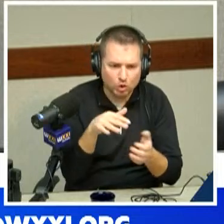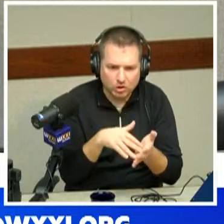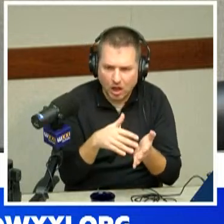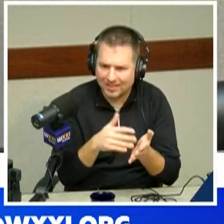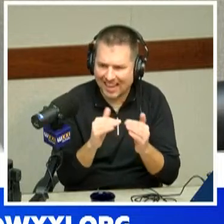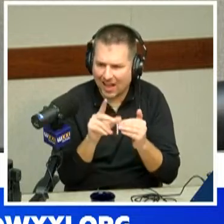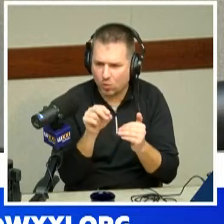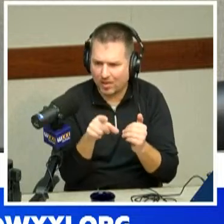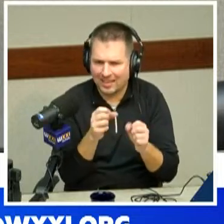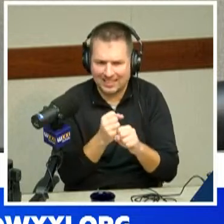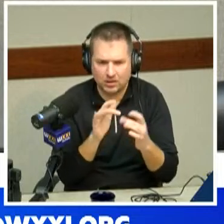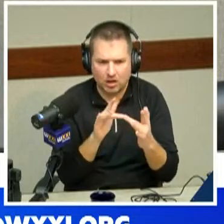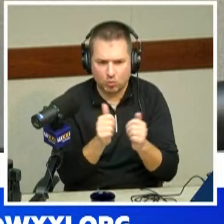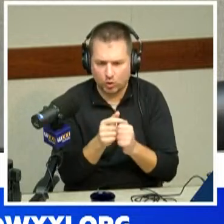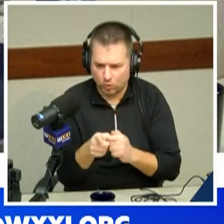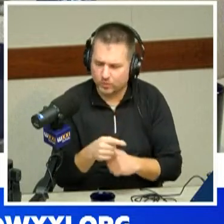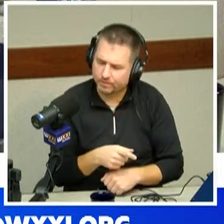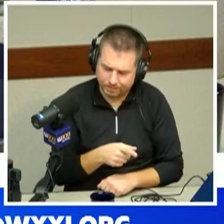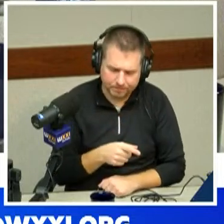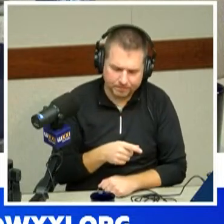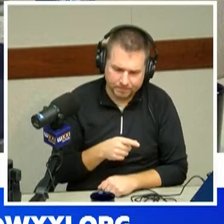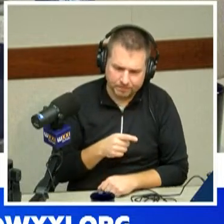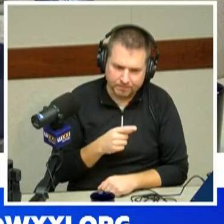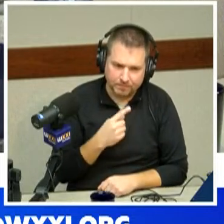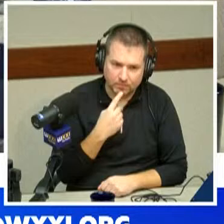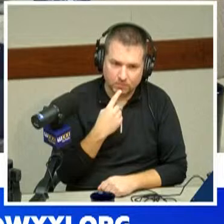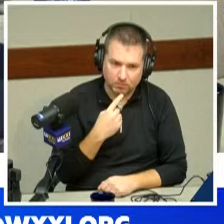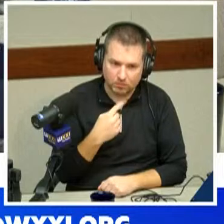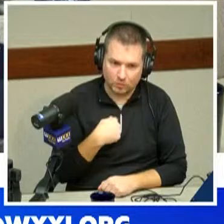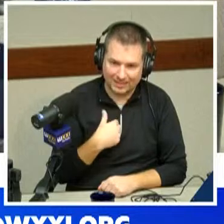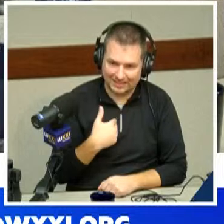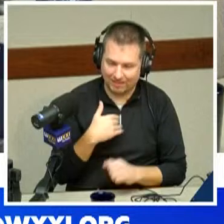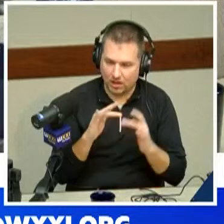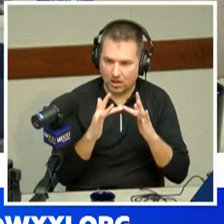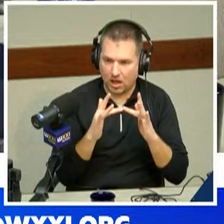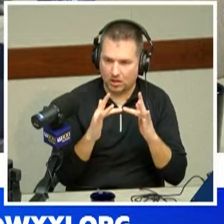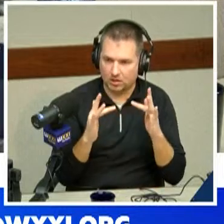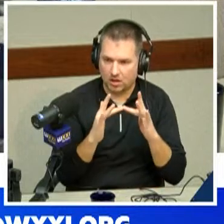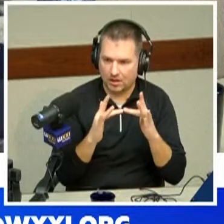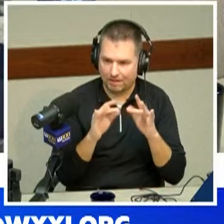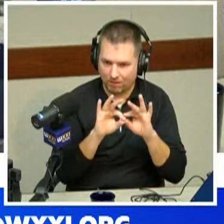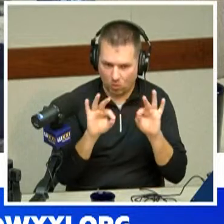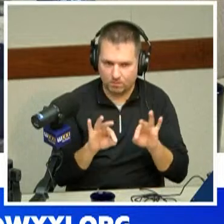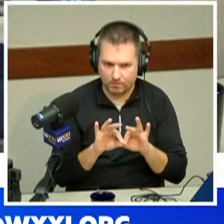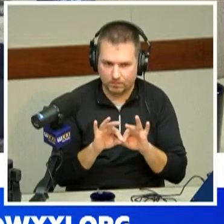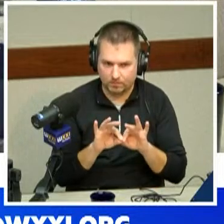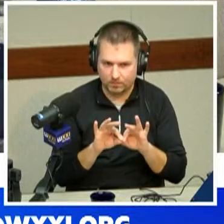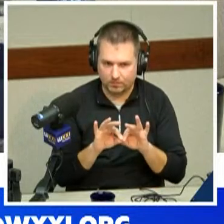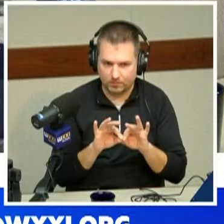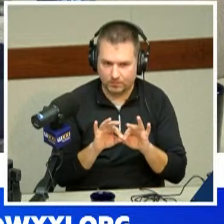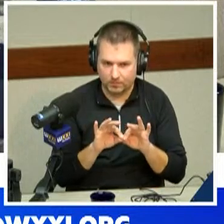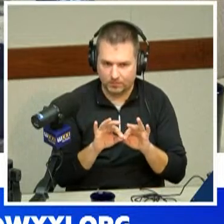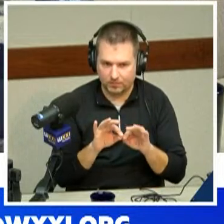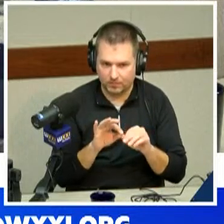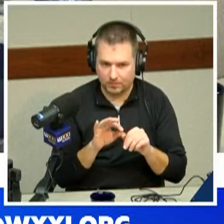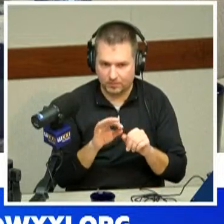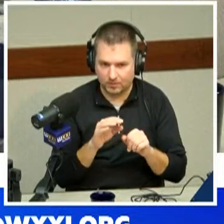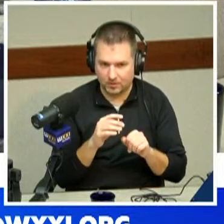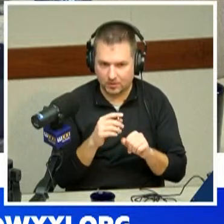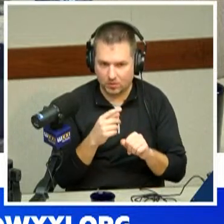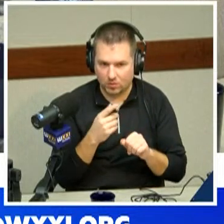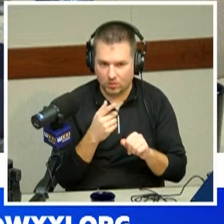get in contact with you yeah absolutely so we have online contact form so maybe um um maybe the the